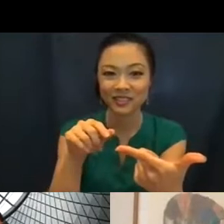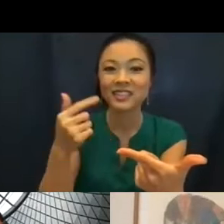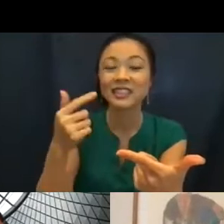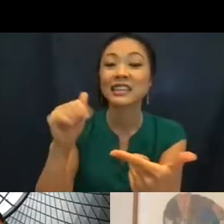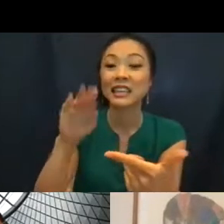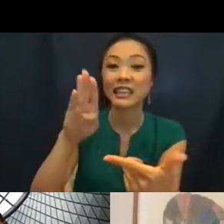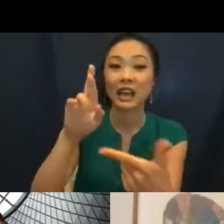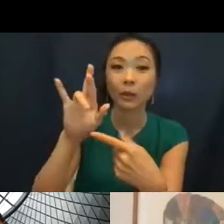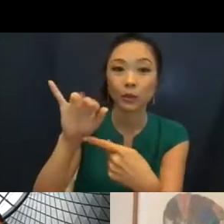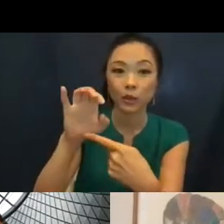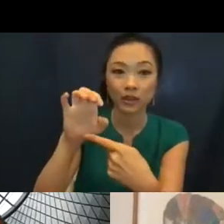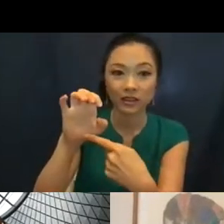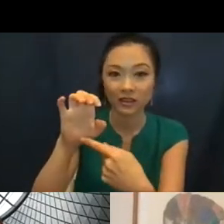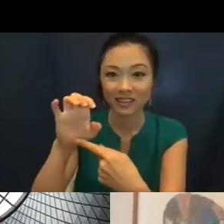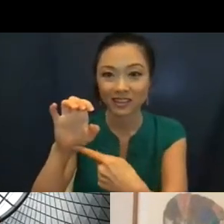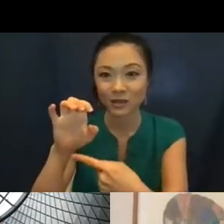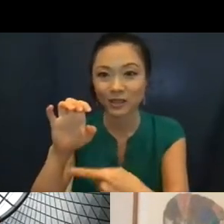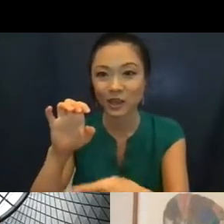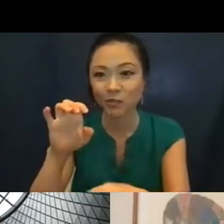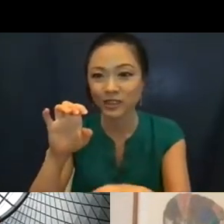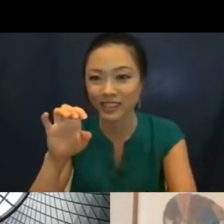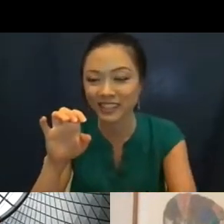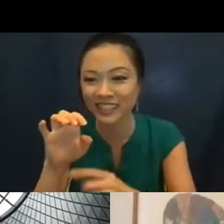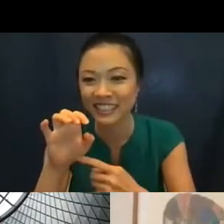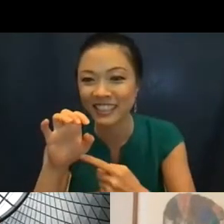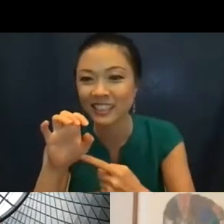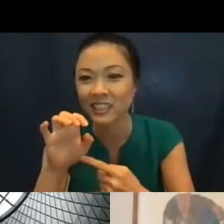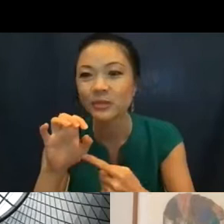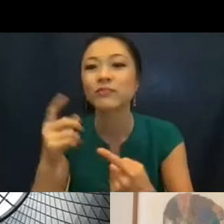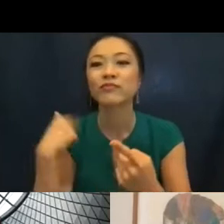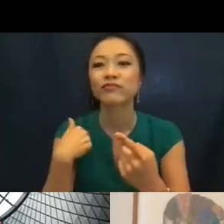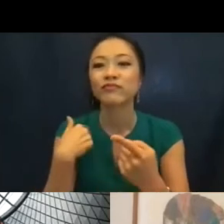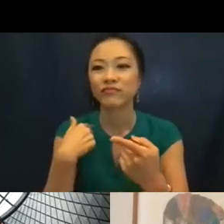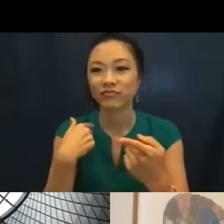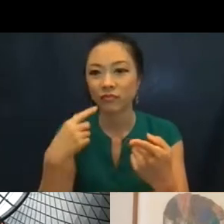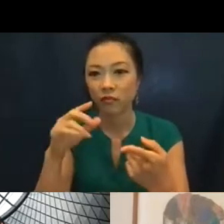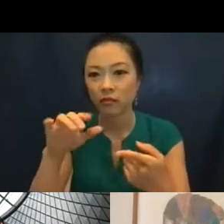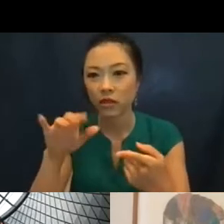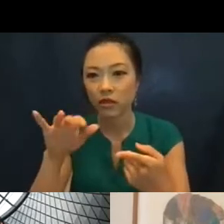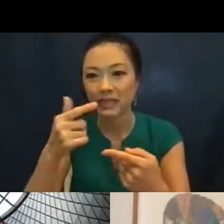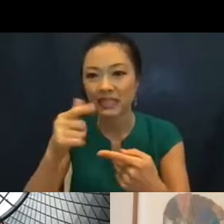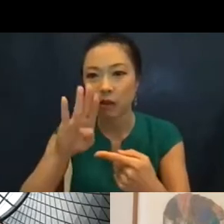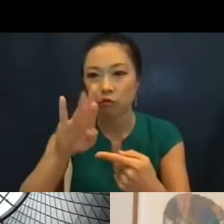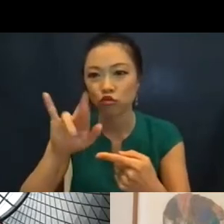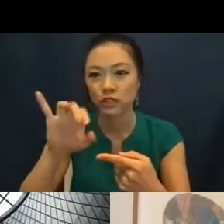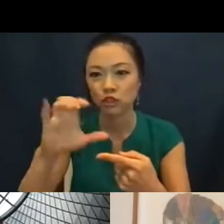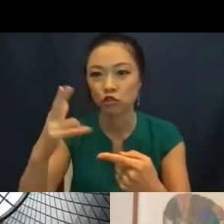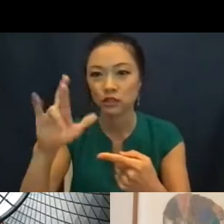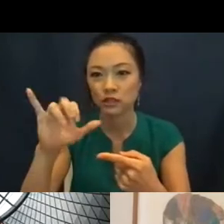Dance/NYC and thank you for having time to share with all of the fellow nerds. My name